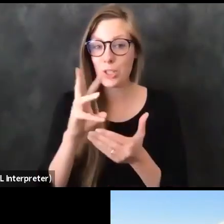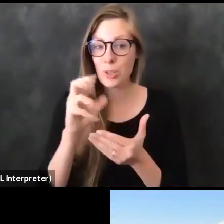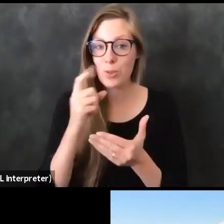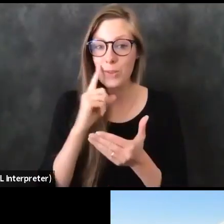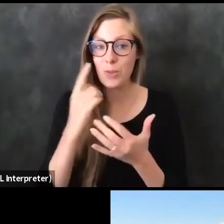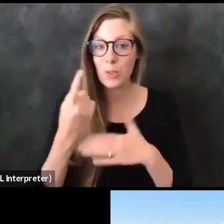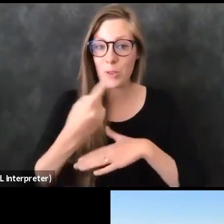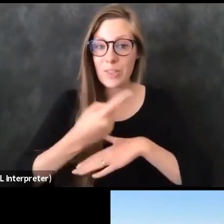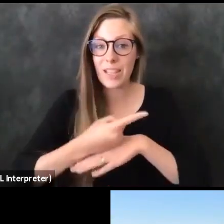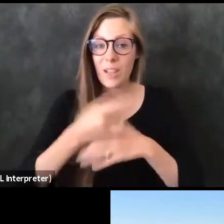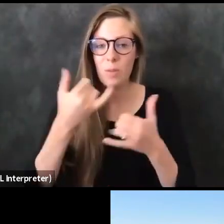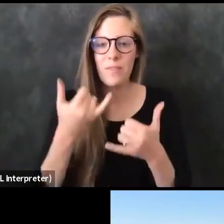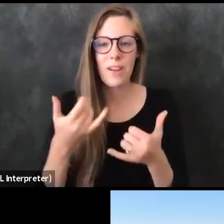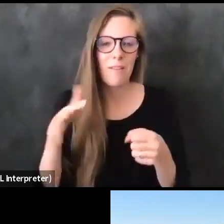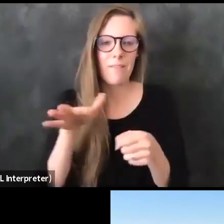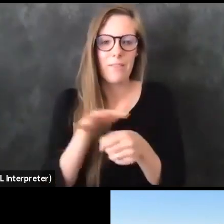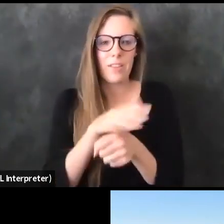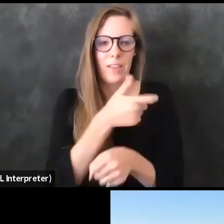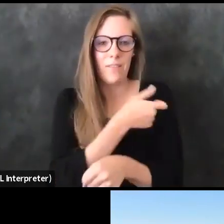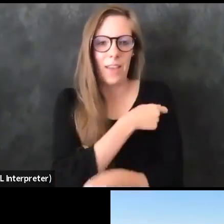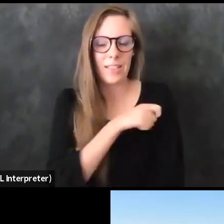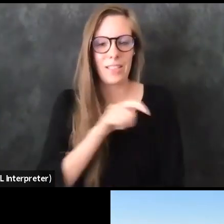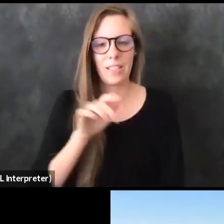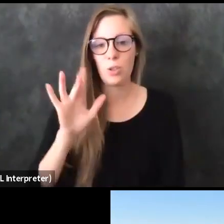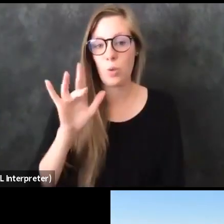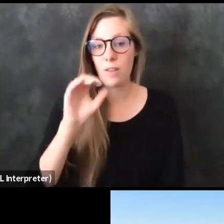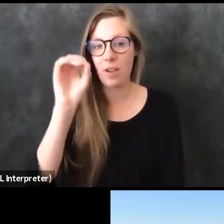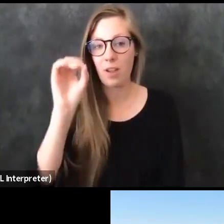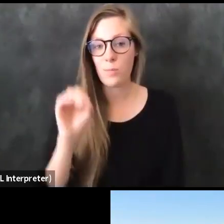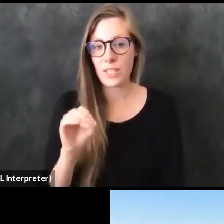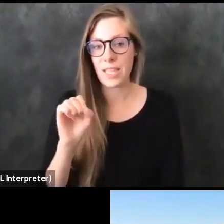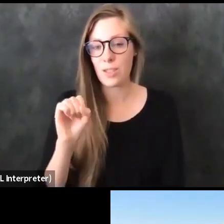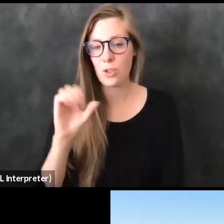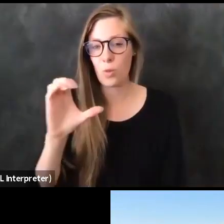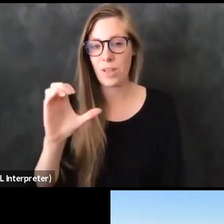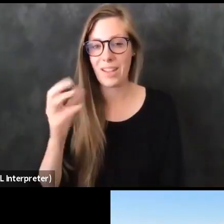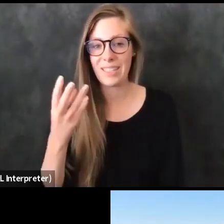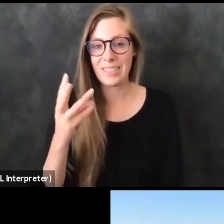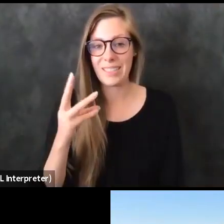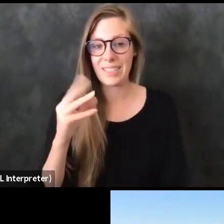We have now fully vaccinated twenty five percent of Sonoma 16 and older population.